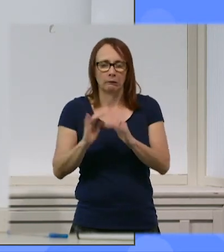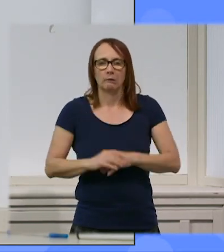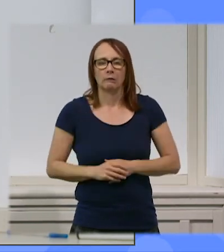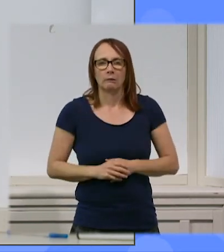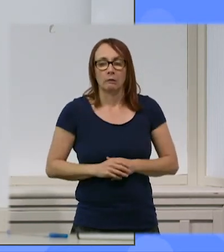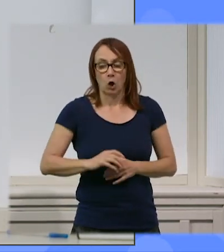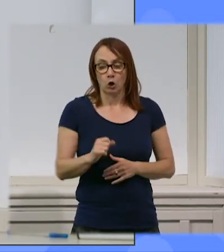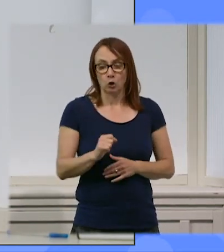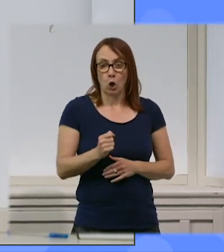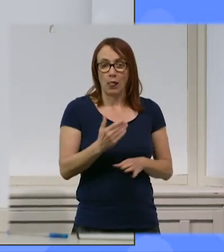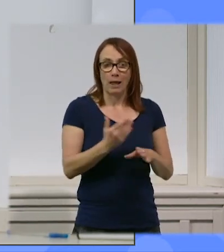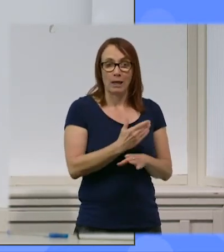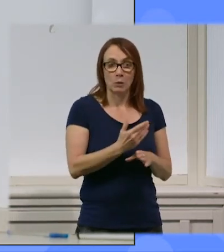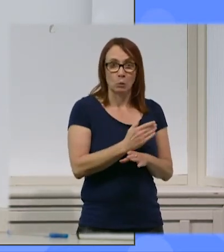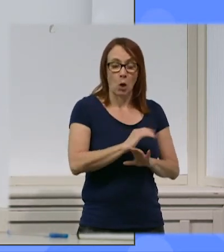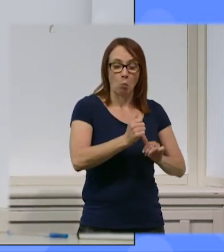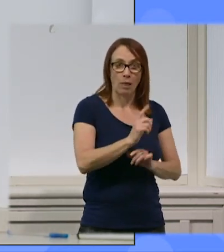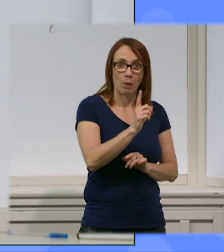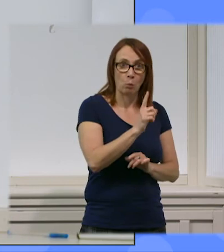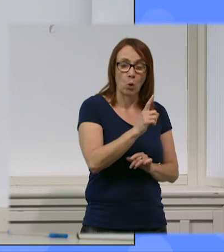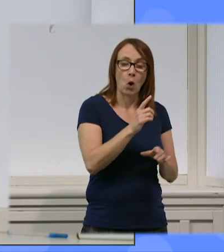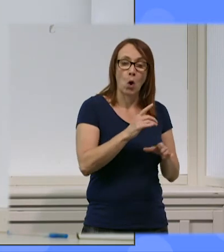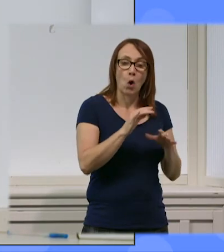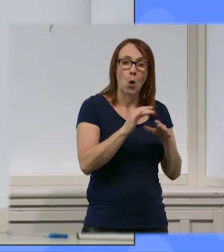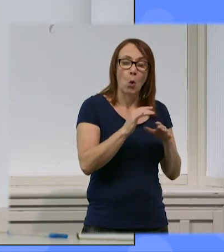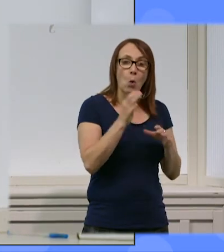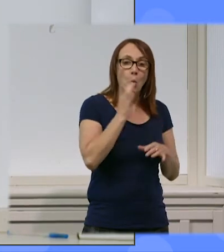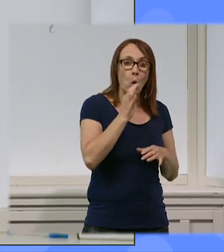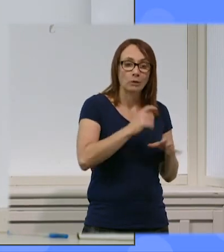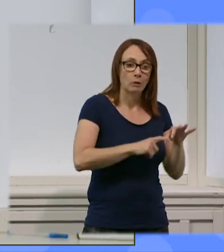performing well on water quality on non communicable disease mortality on energy